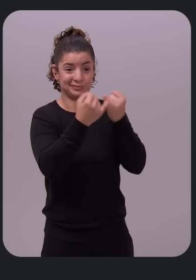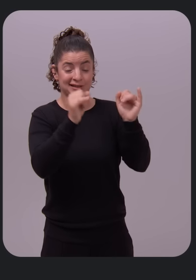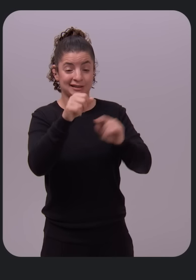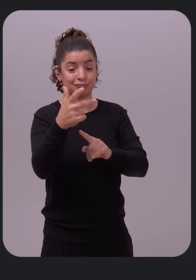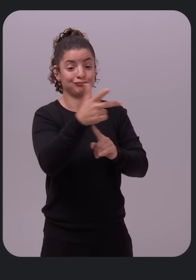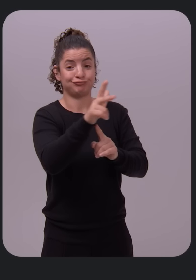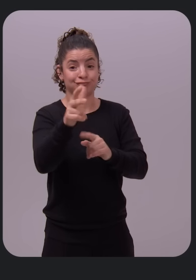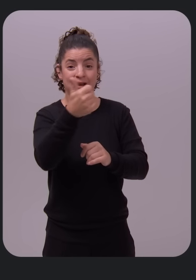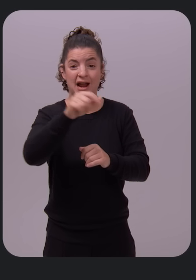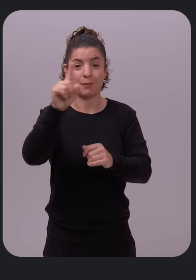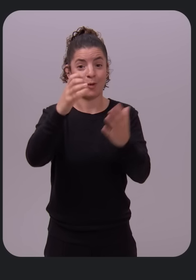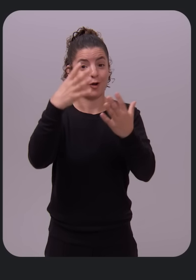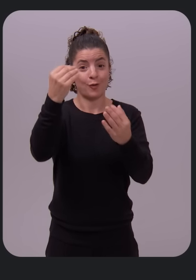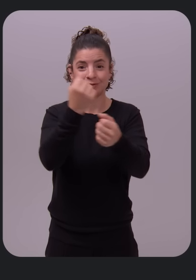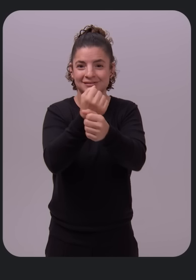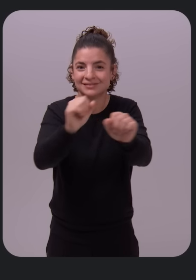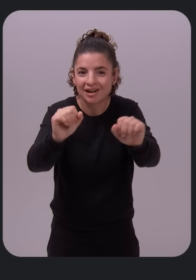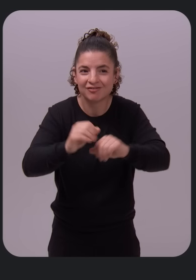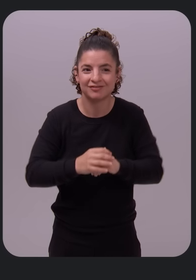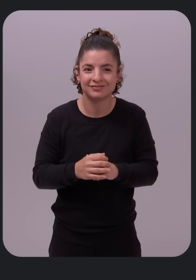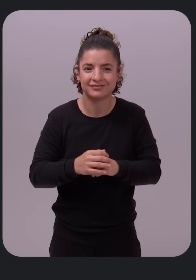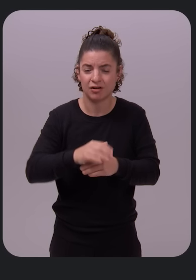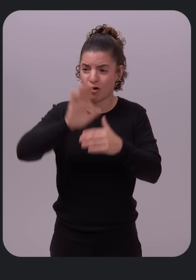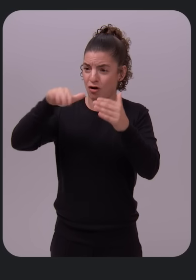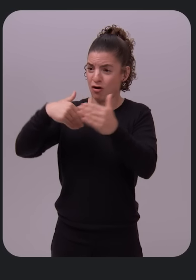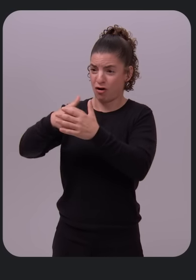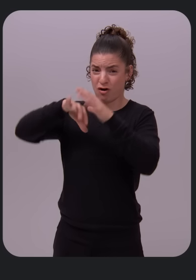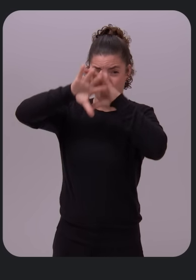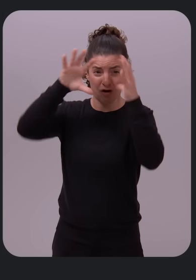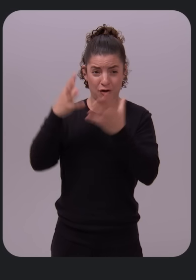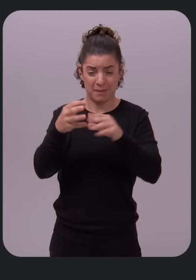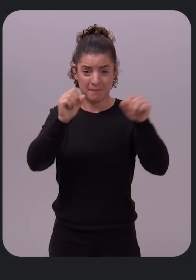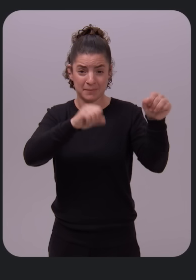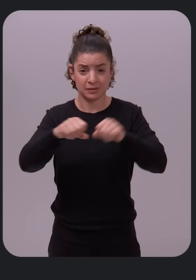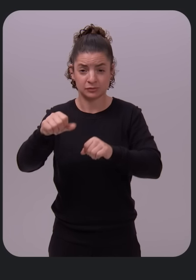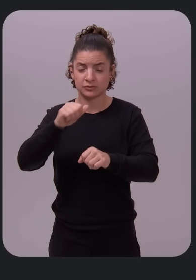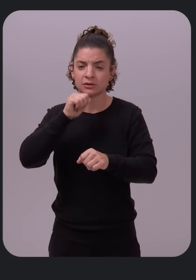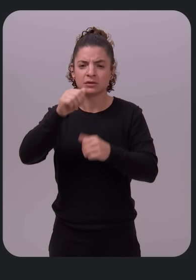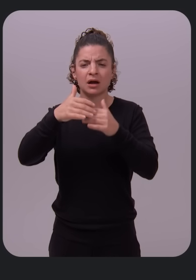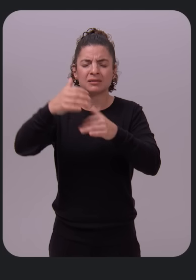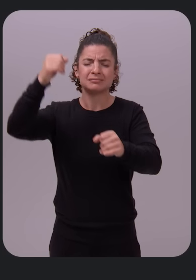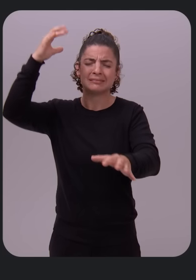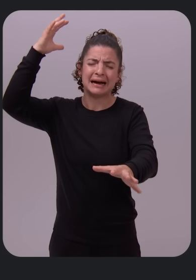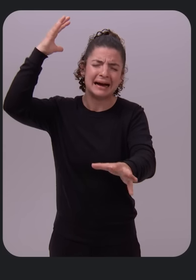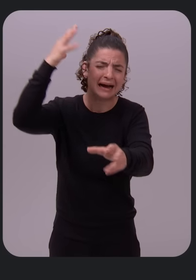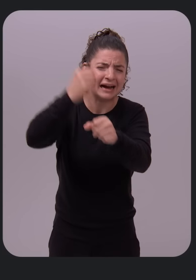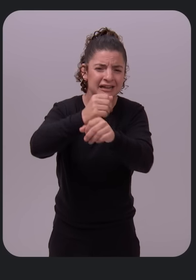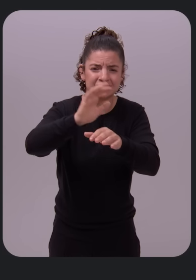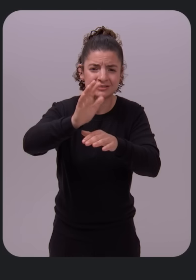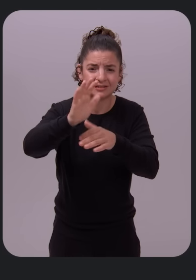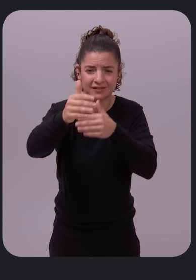bring you anywhere you want to go, all of this is very much possible within not decades, but years.